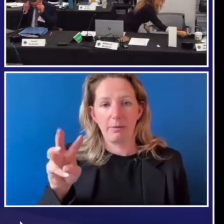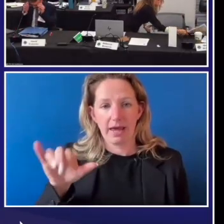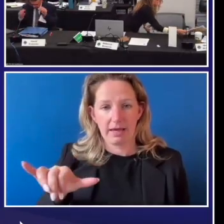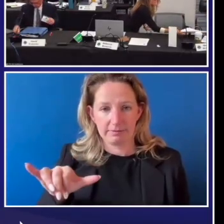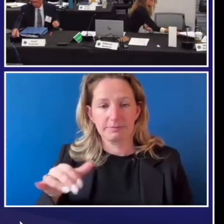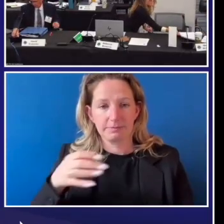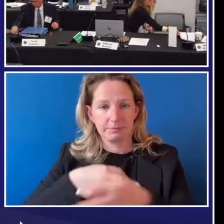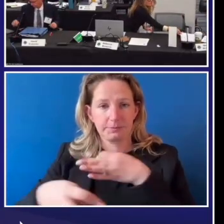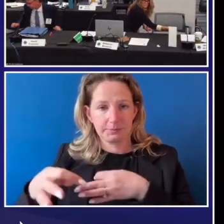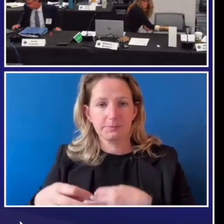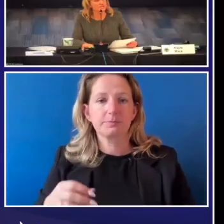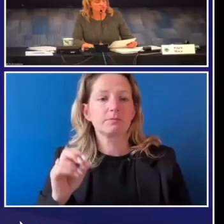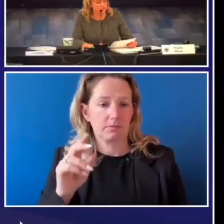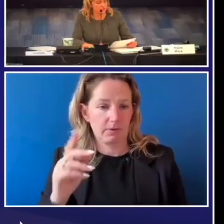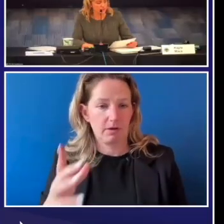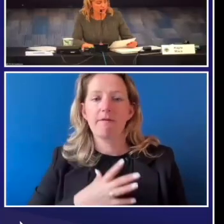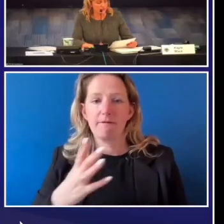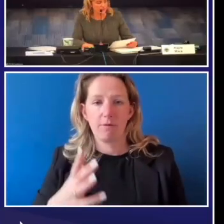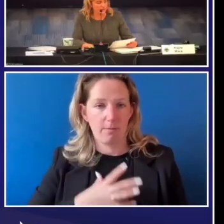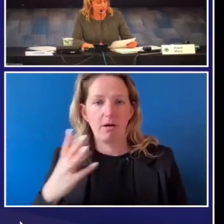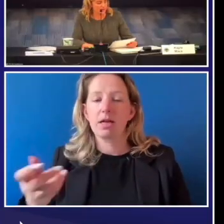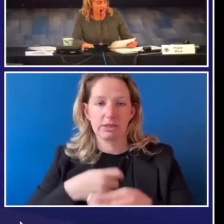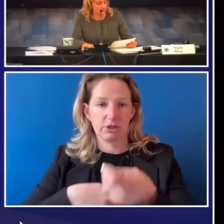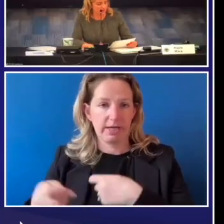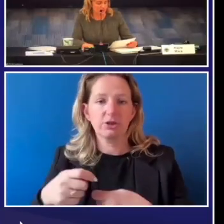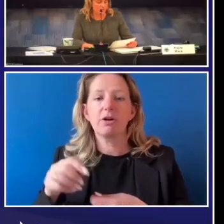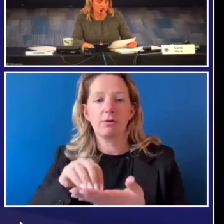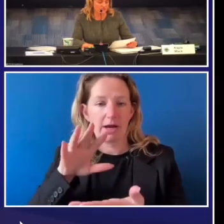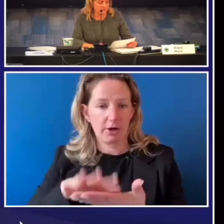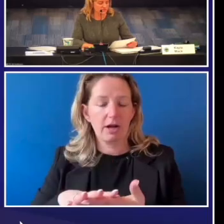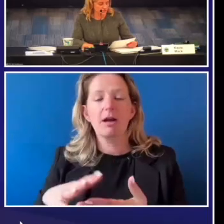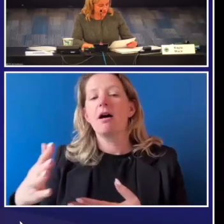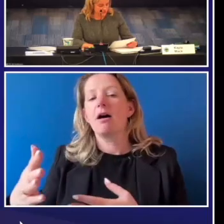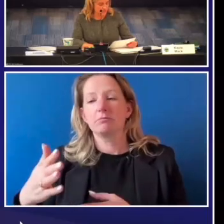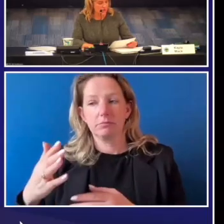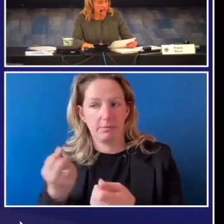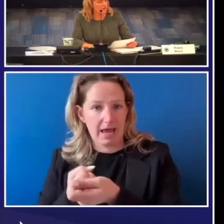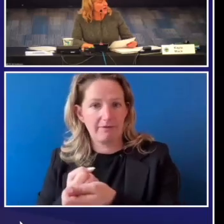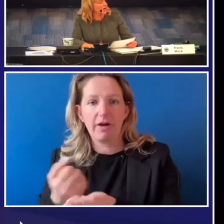Okay, then we will do that formal exchange, and for the record there on behalf of private nonprofit institutions, we're going to welcome